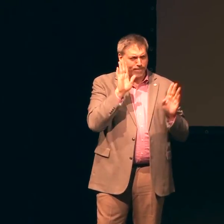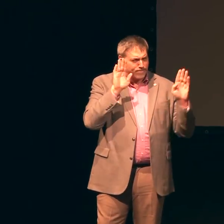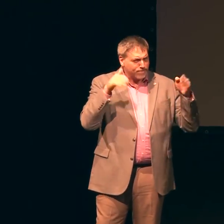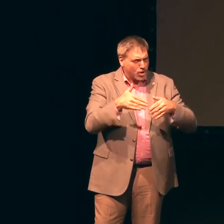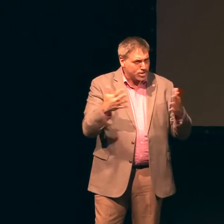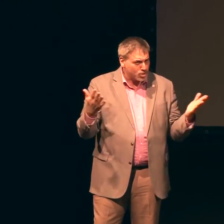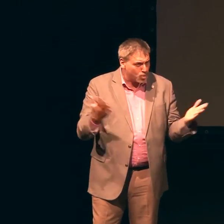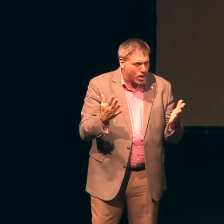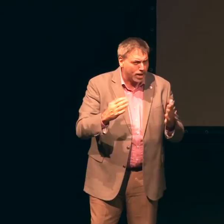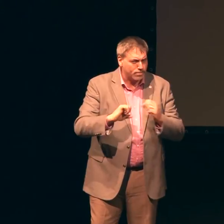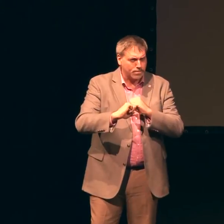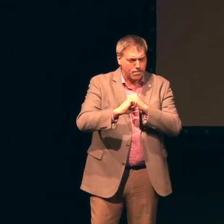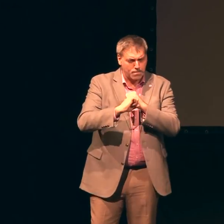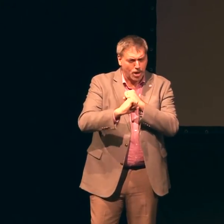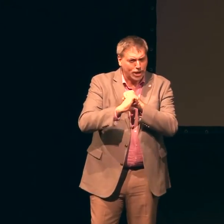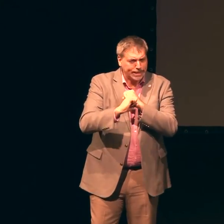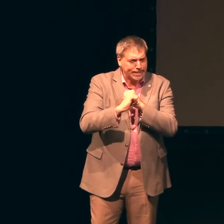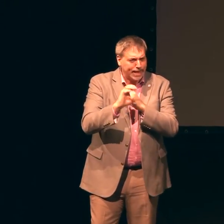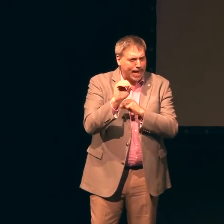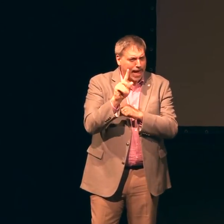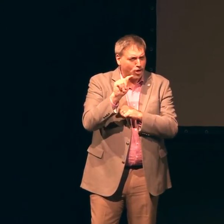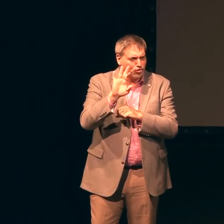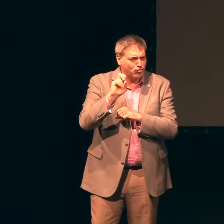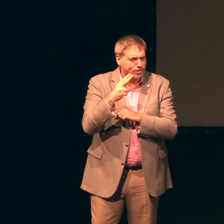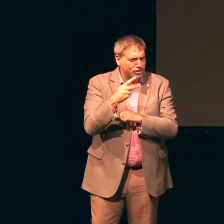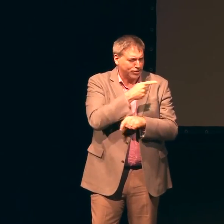appointed by the board to focus on marketing